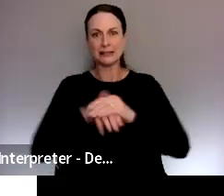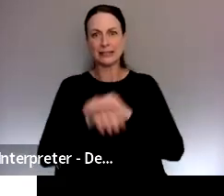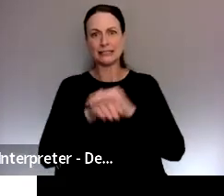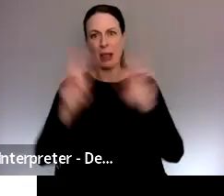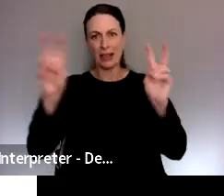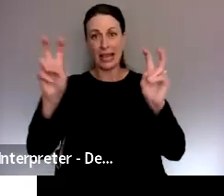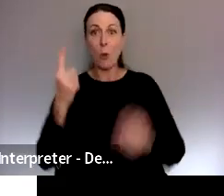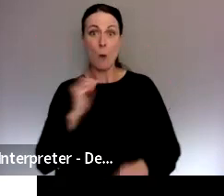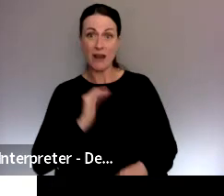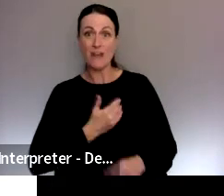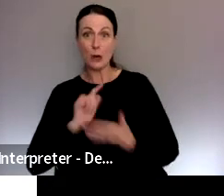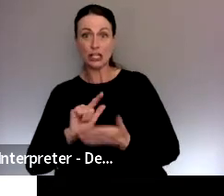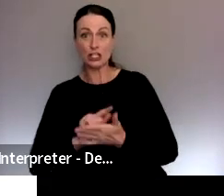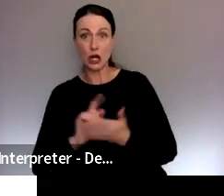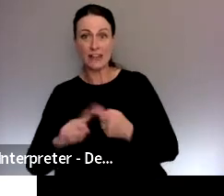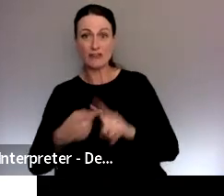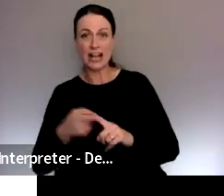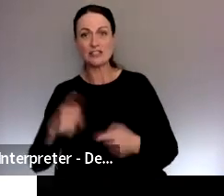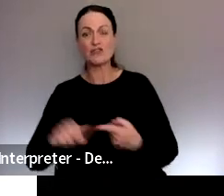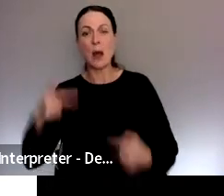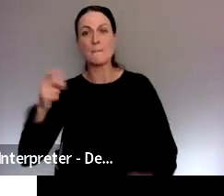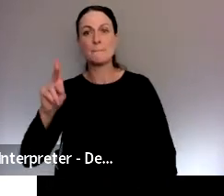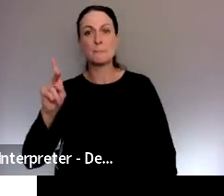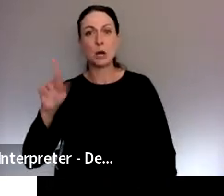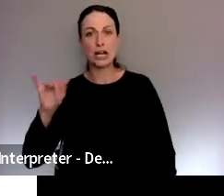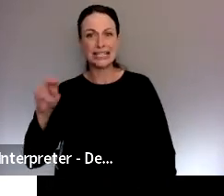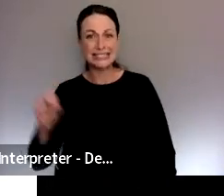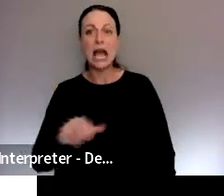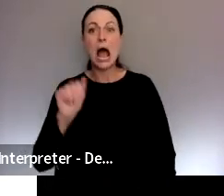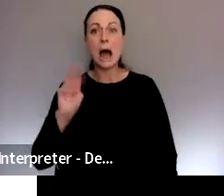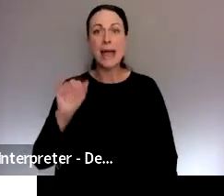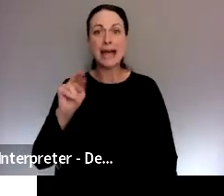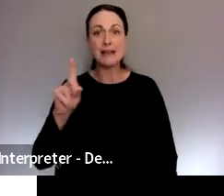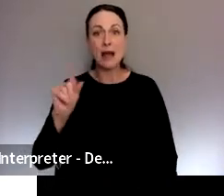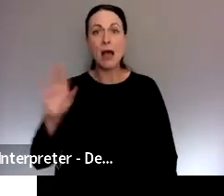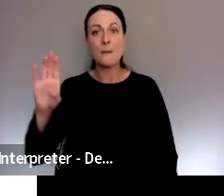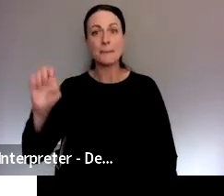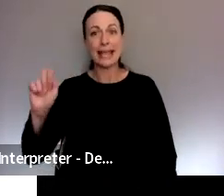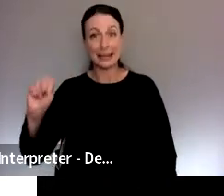and one of our attorney friends from Perkins Coie, Amanda Beane, is going to be presenting